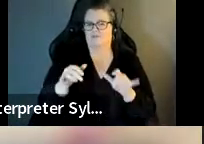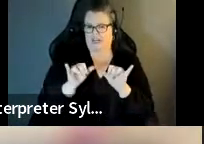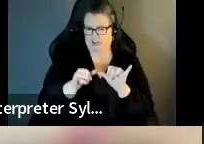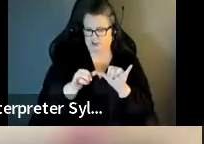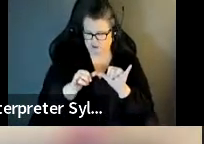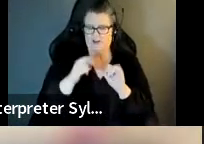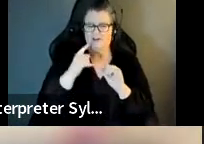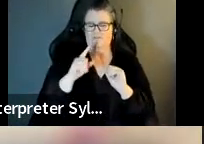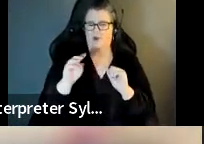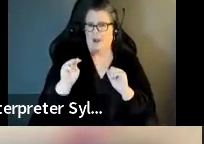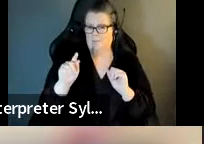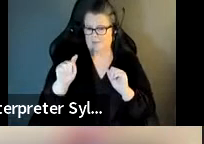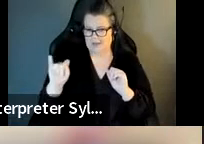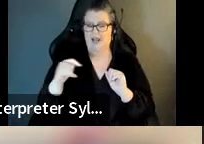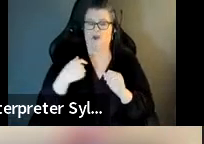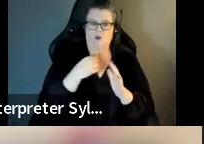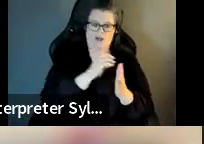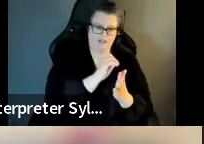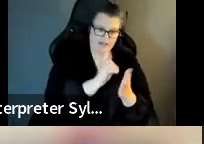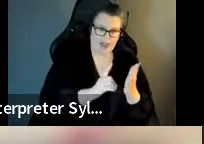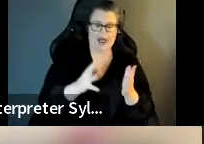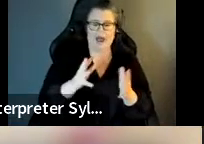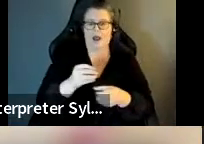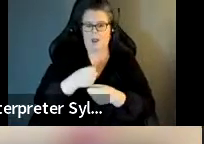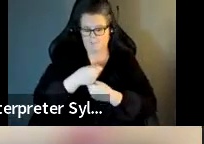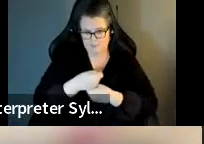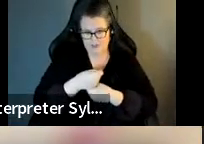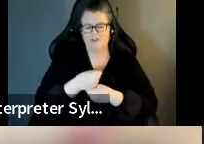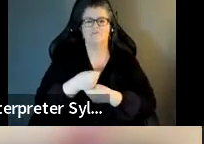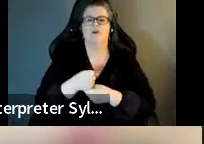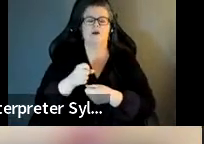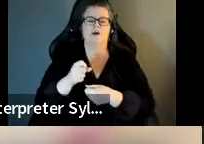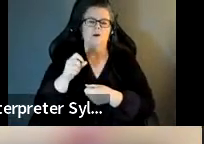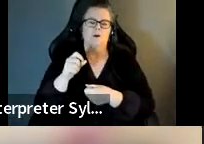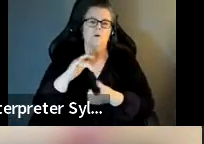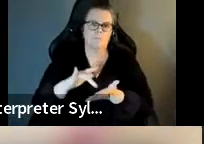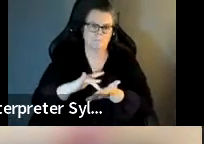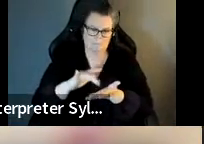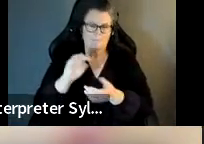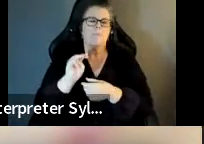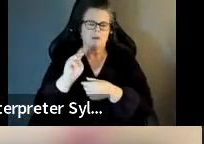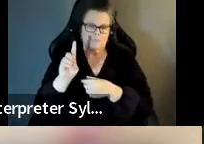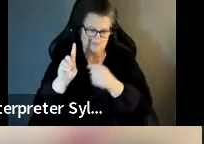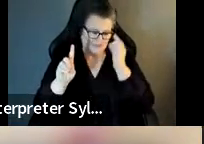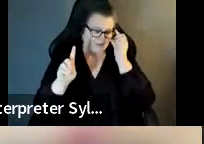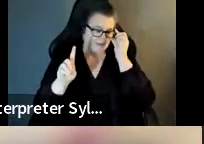We design, and manufacture medical diagnostic equipment in the form of exam room chairs.